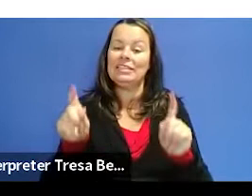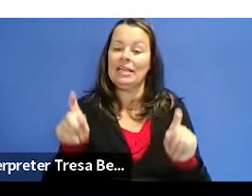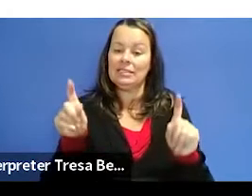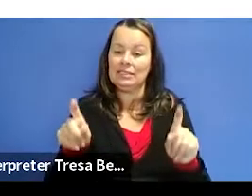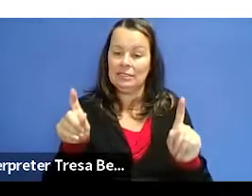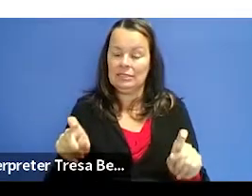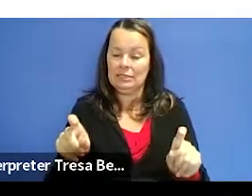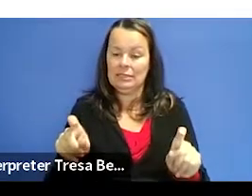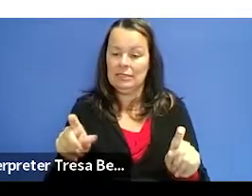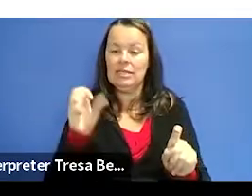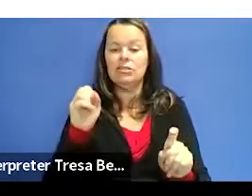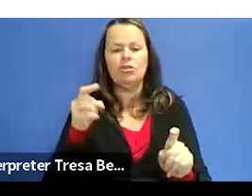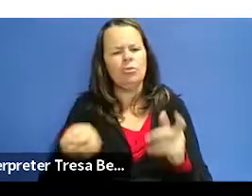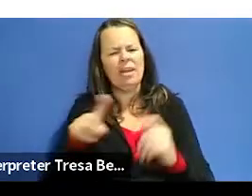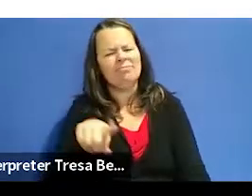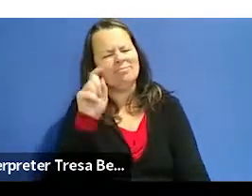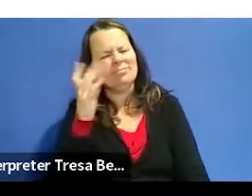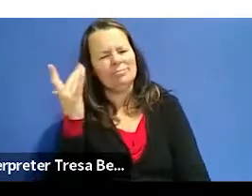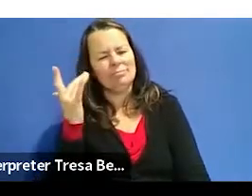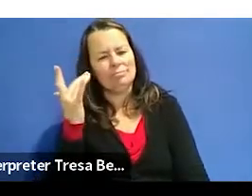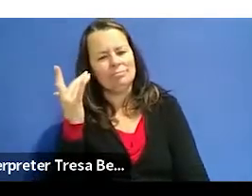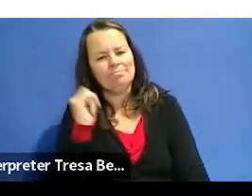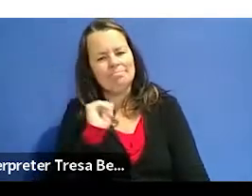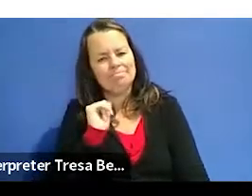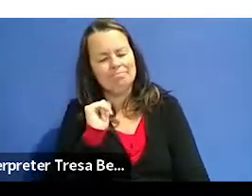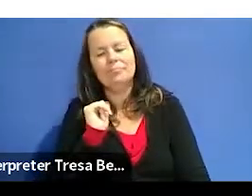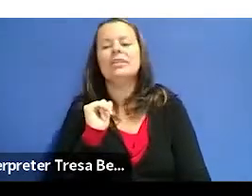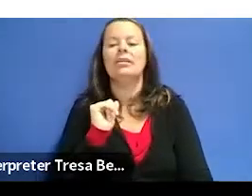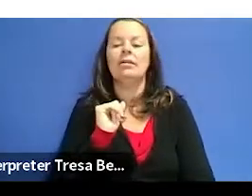You may ask, why is that?